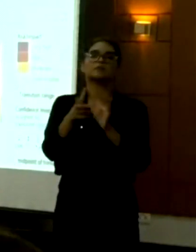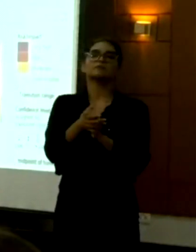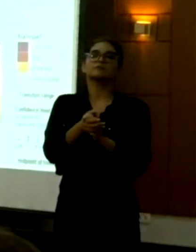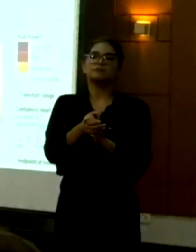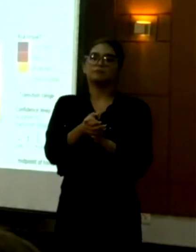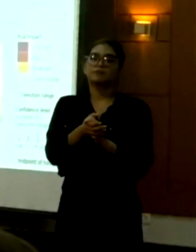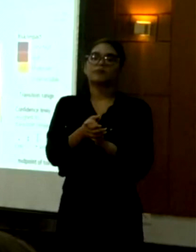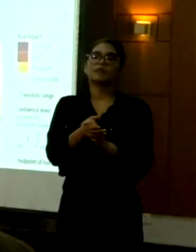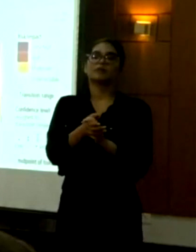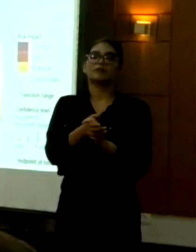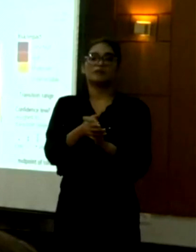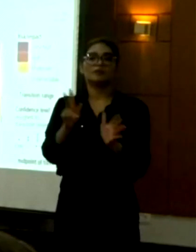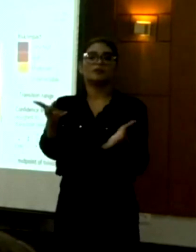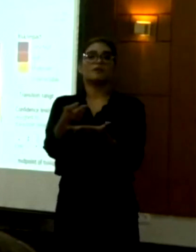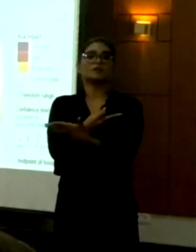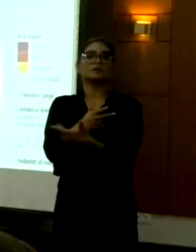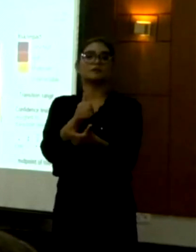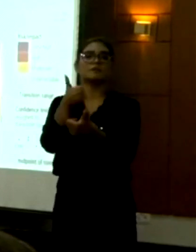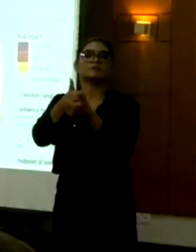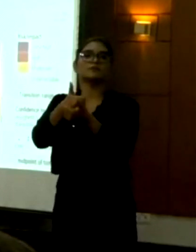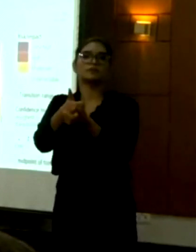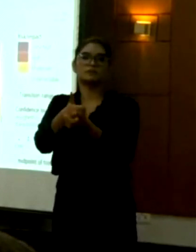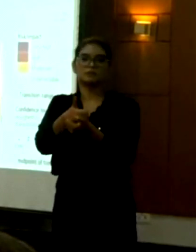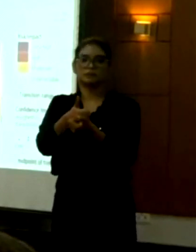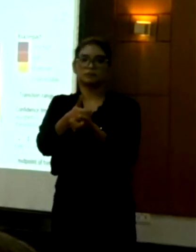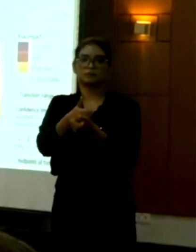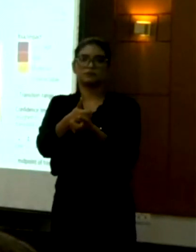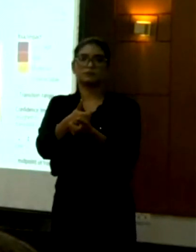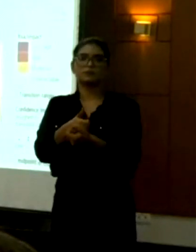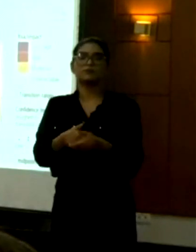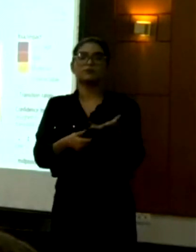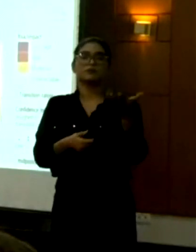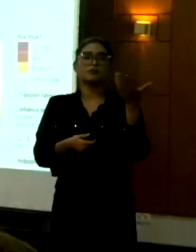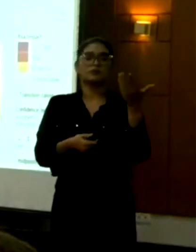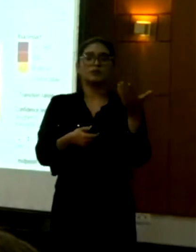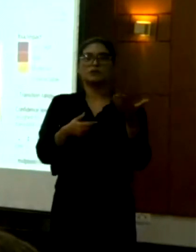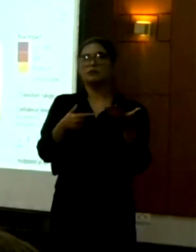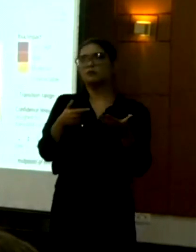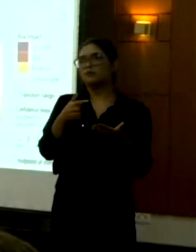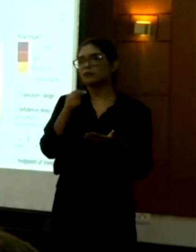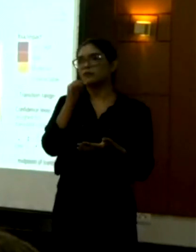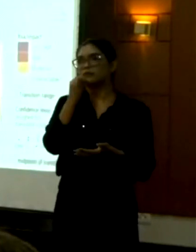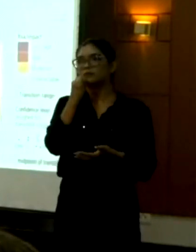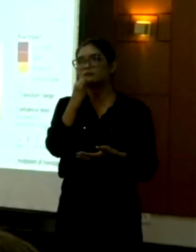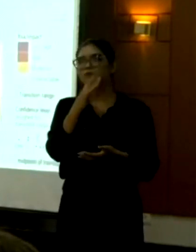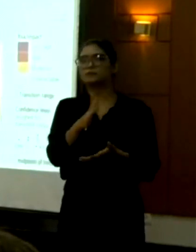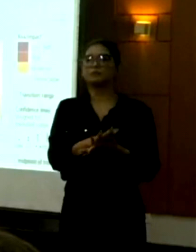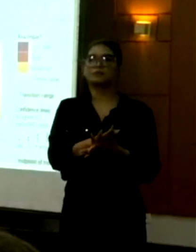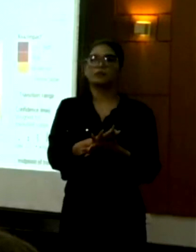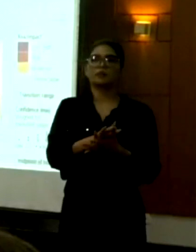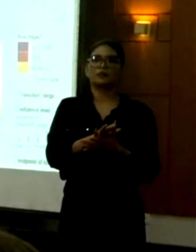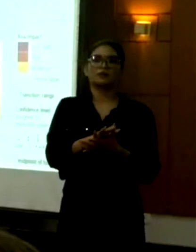, until then it was known here in that scenario of high emission will be two thousand and fifty, the worst impacts today do